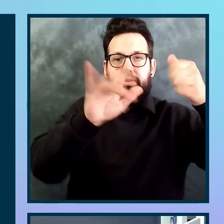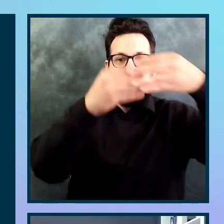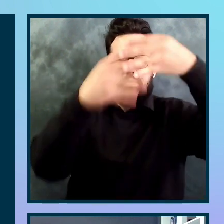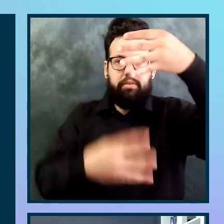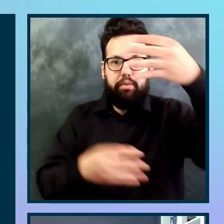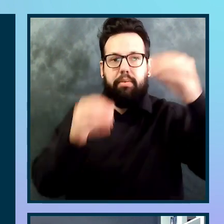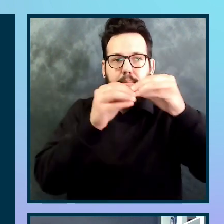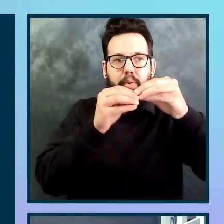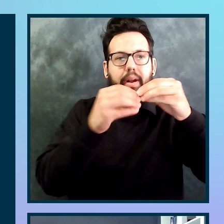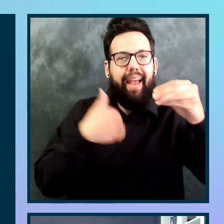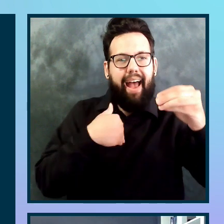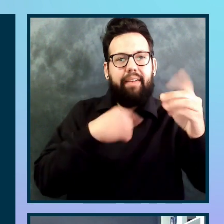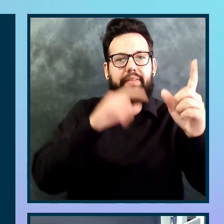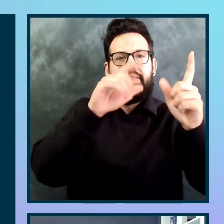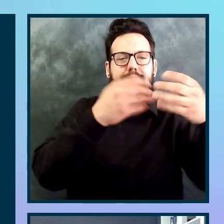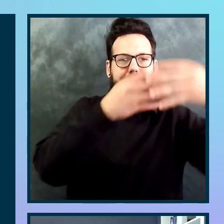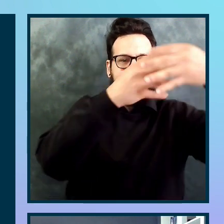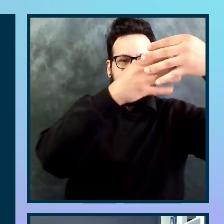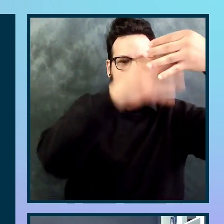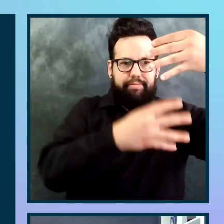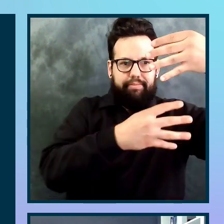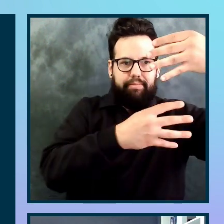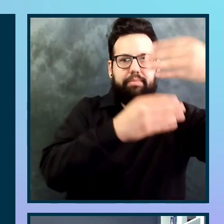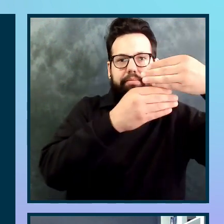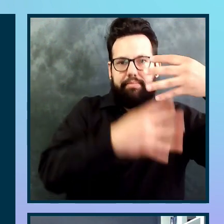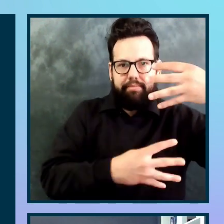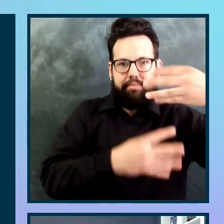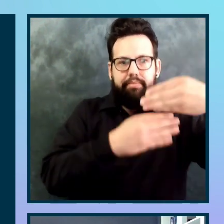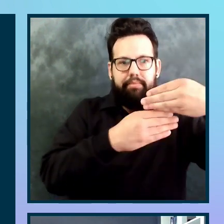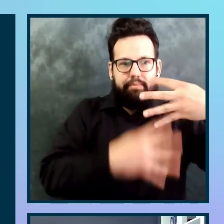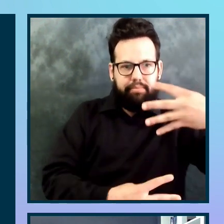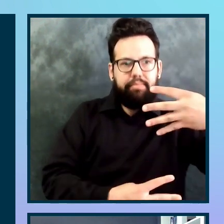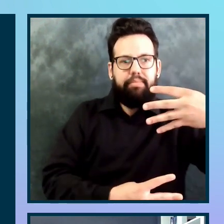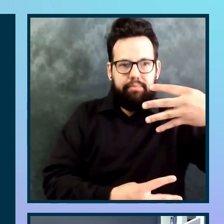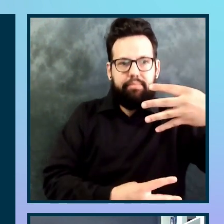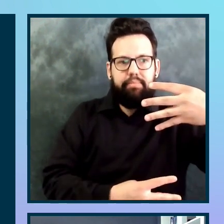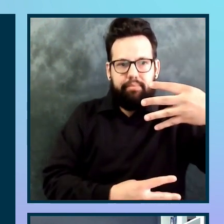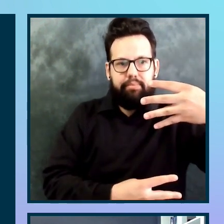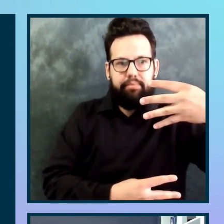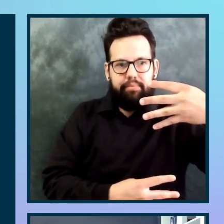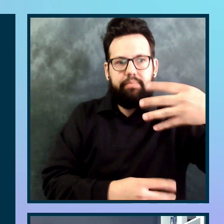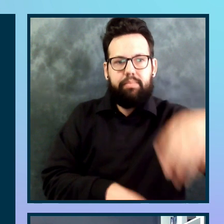and then there is a See More. Then it repeats the block again, an accordion title,